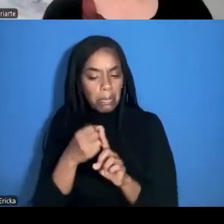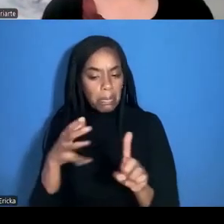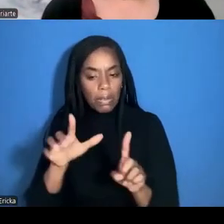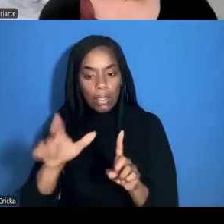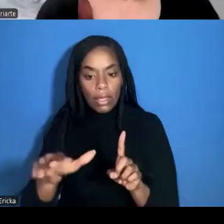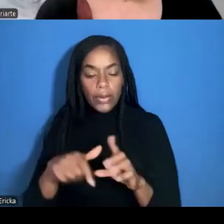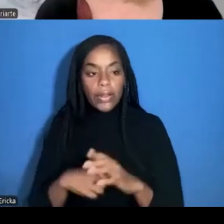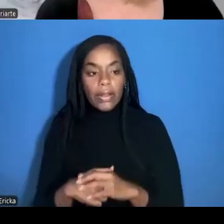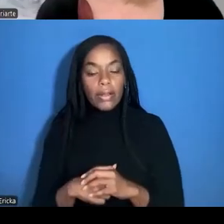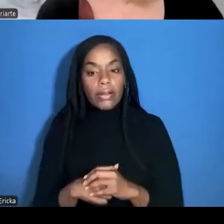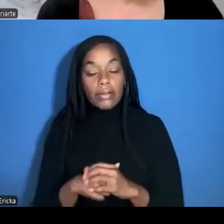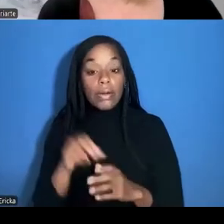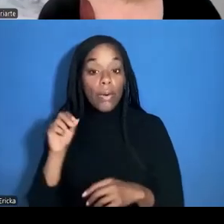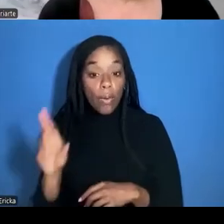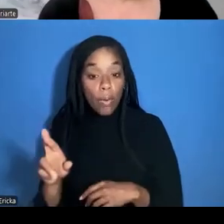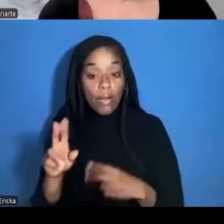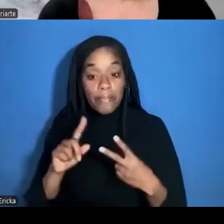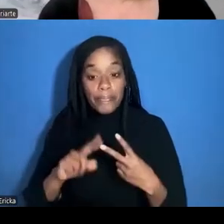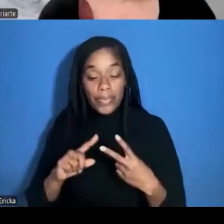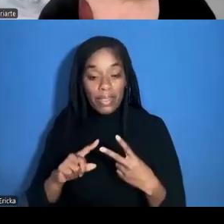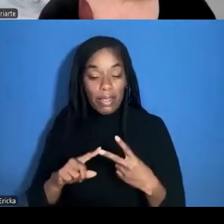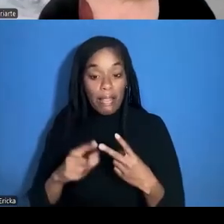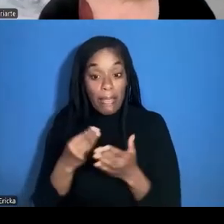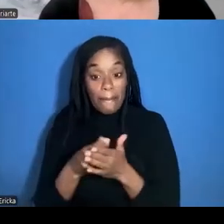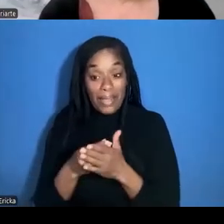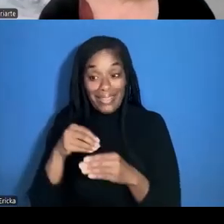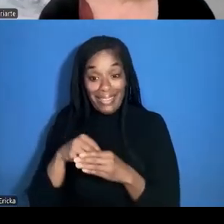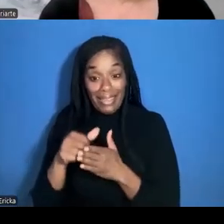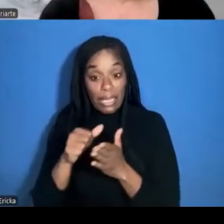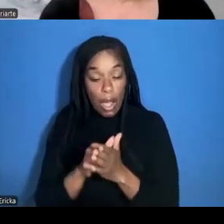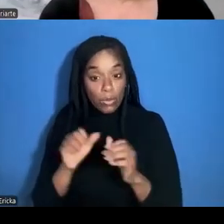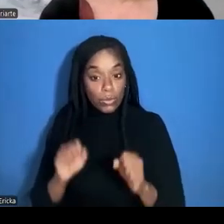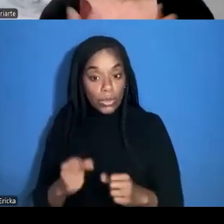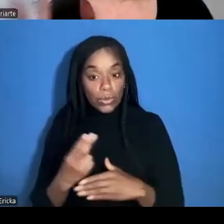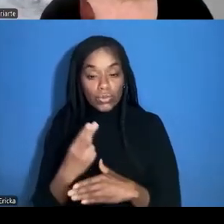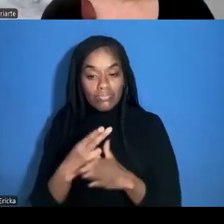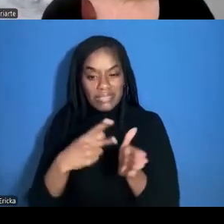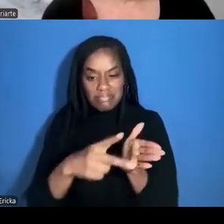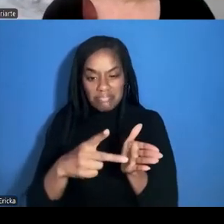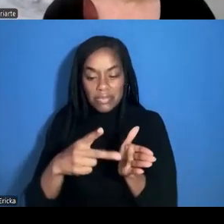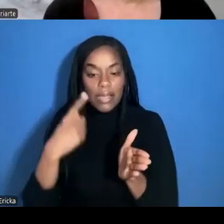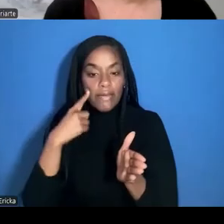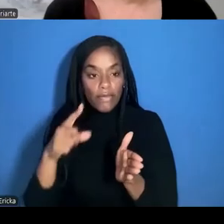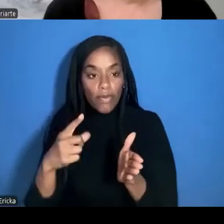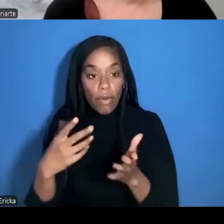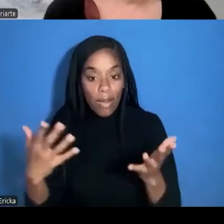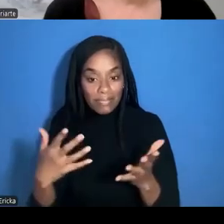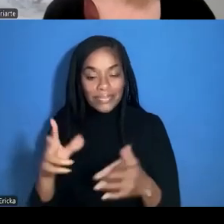and or use the money in the account to, pay for what are called disability related expenses.